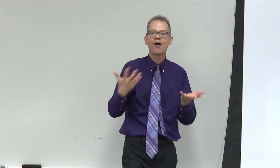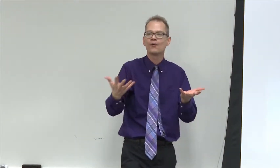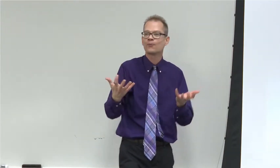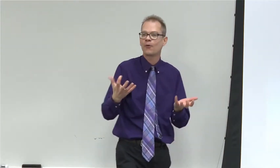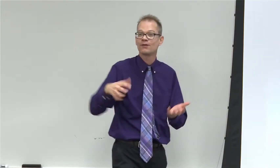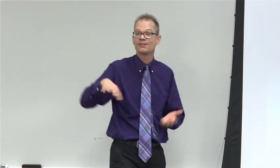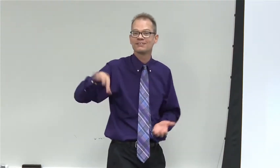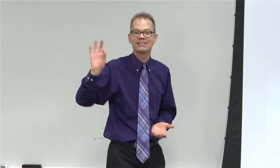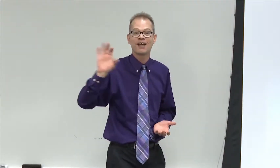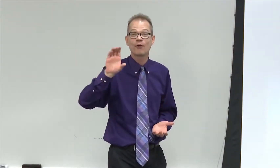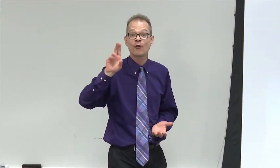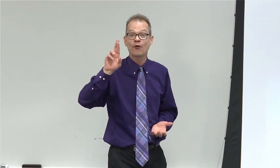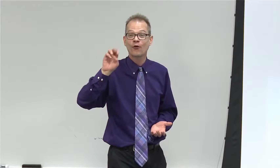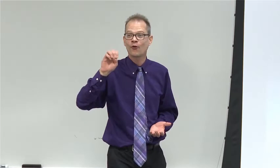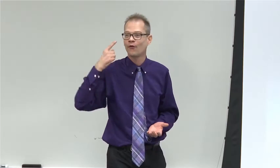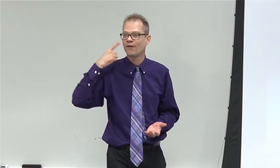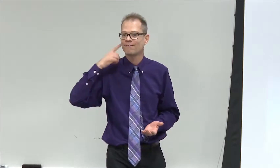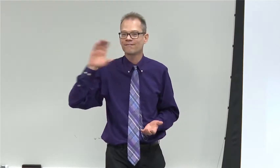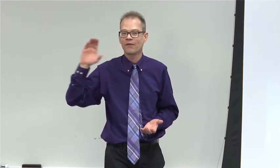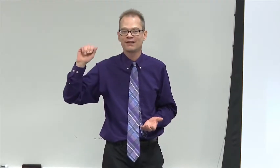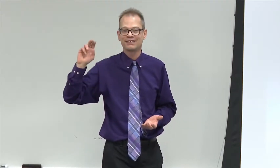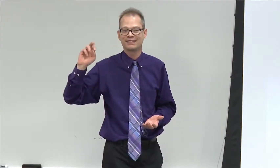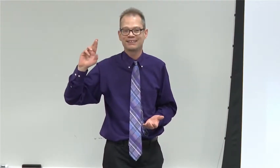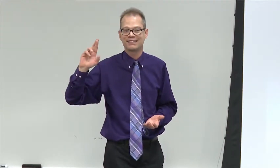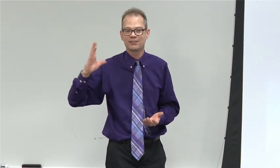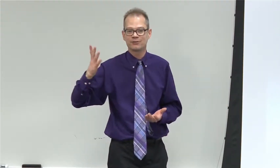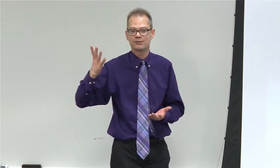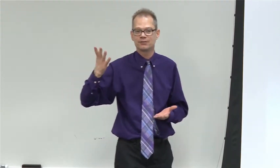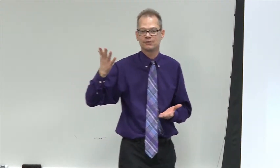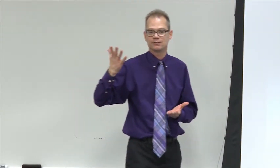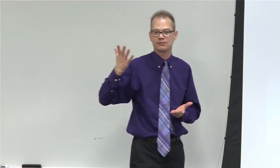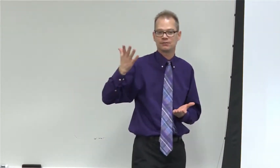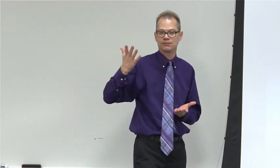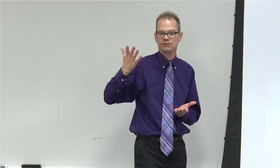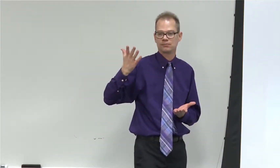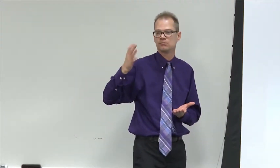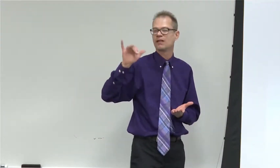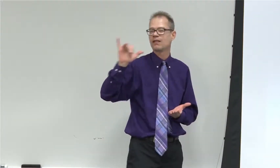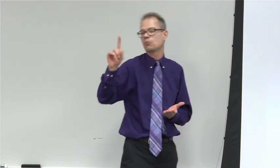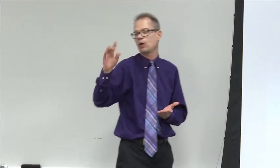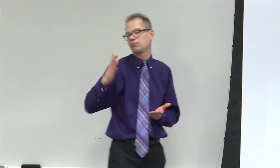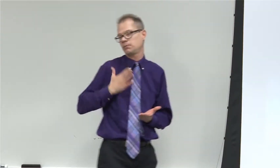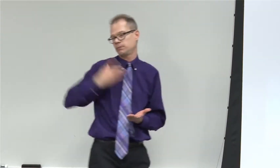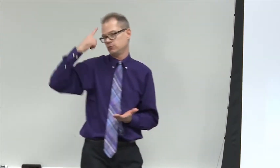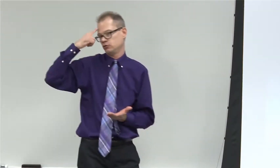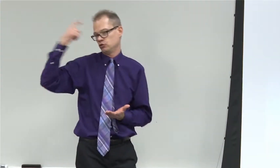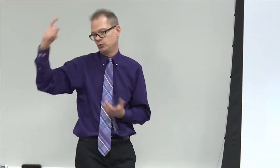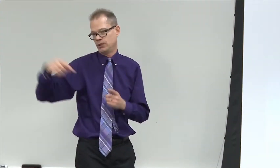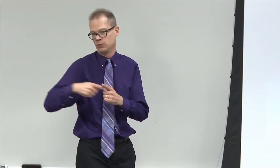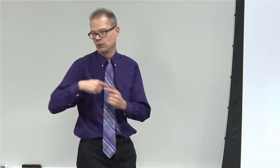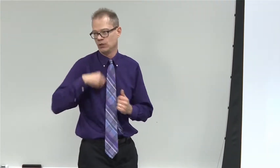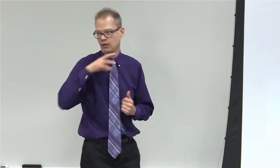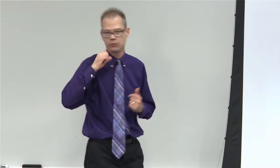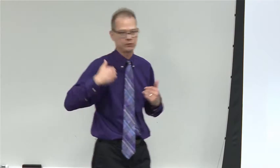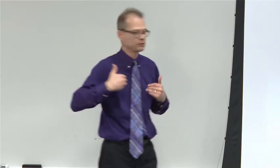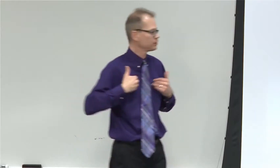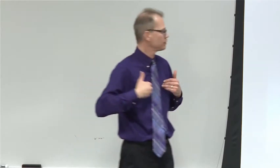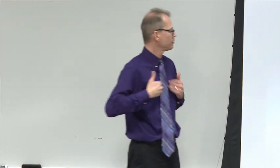As I grew up, I wanted to do... maybe find a cure for cancer. I mean, that was certainly one of my dreams